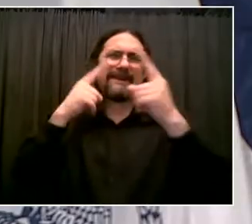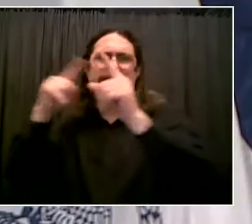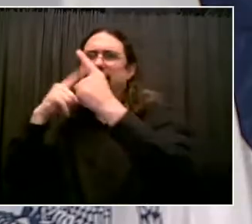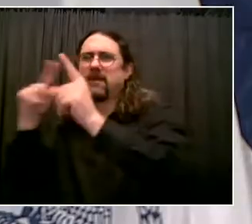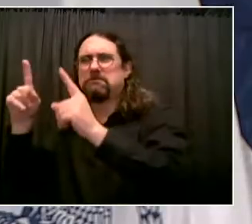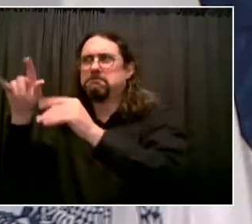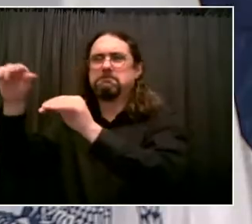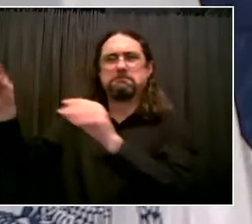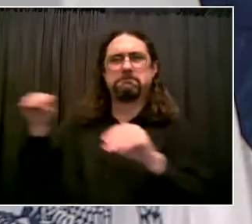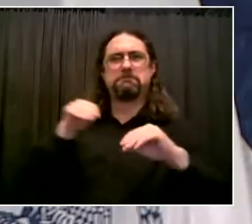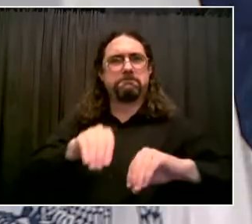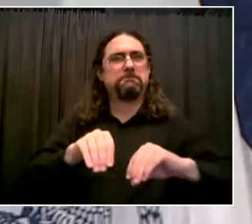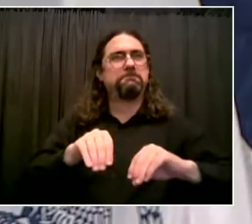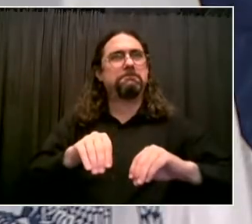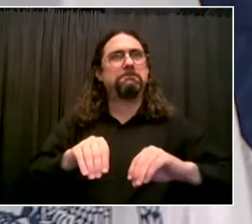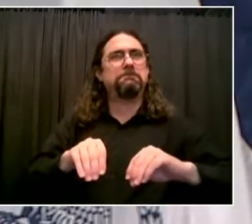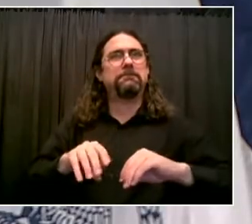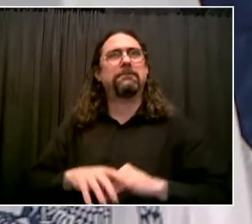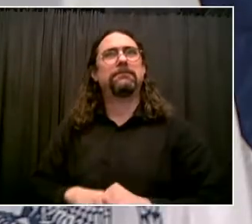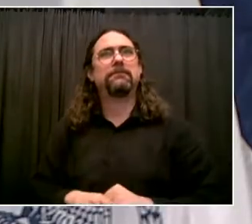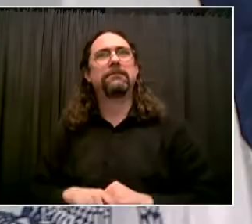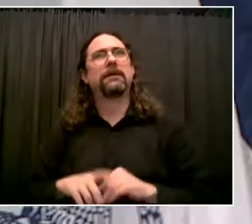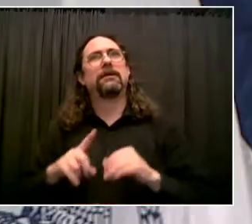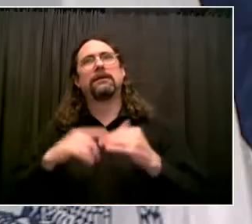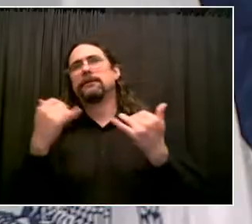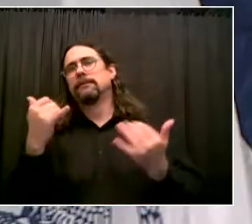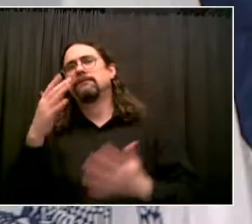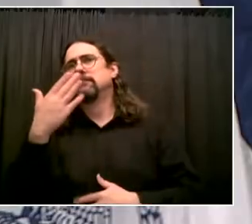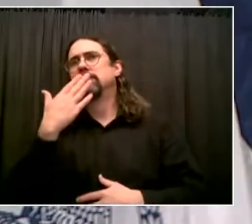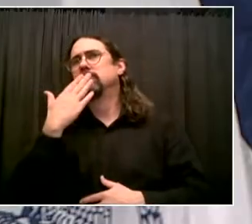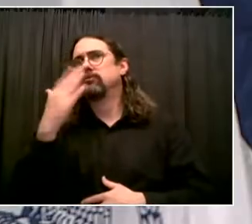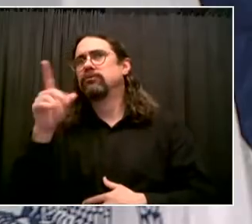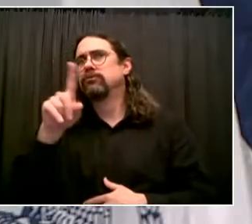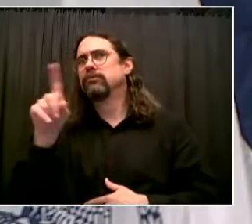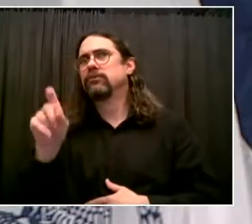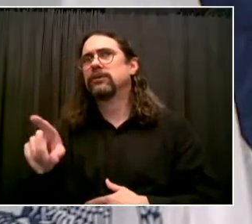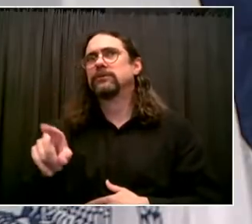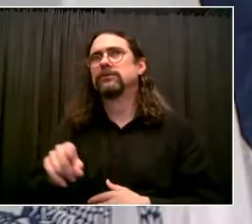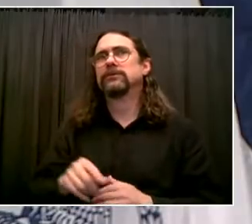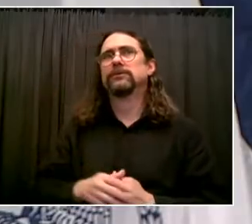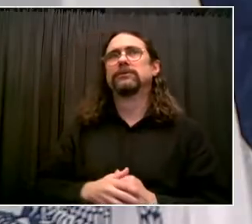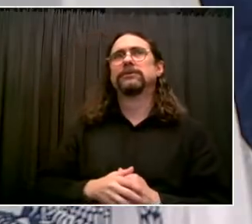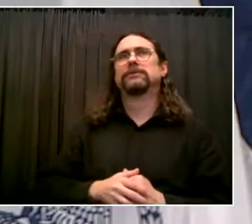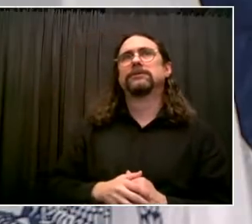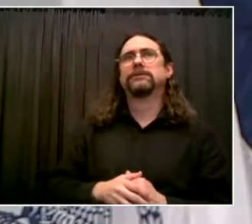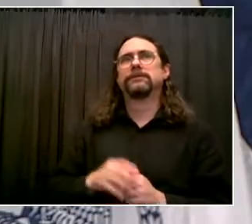MANAGEMENT STRATEGIES. YOUR QUESTION IS A FAIR QUESTION BUT I WOULDN'T